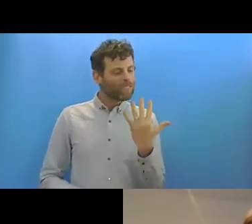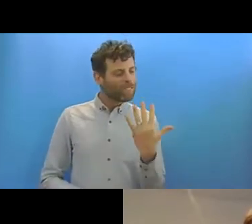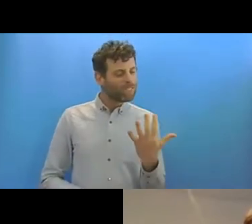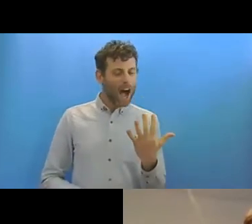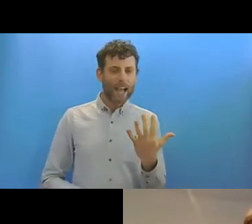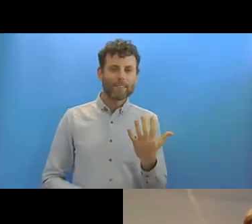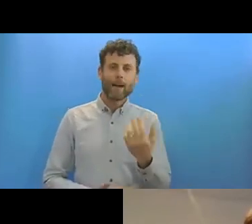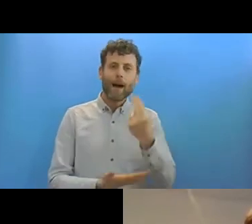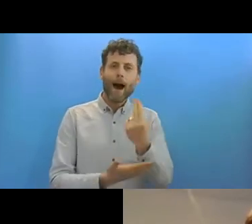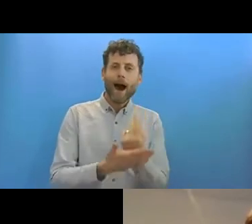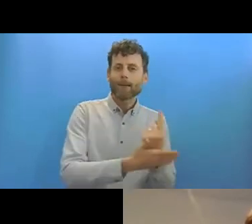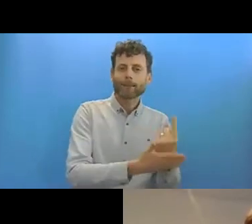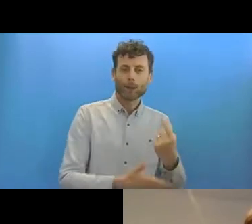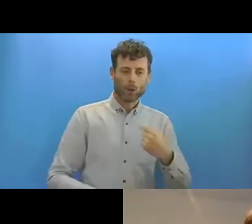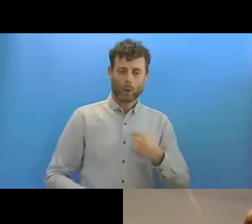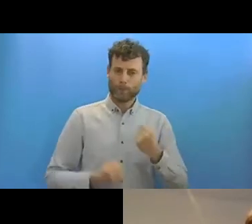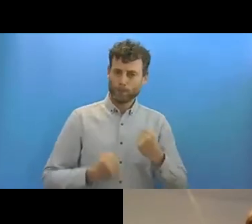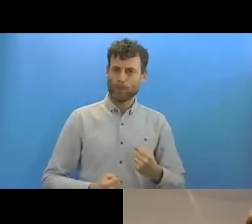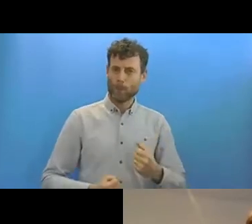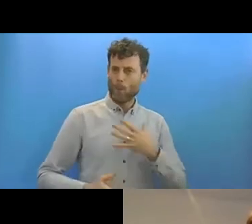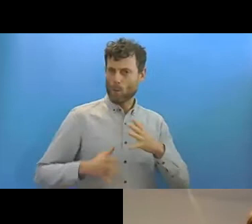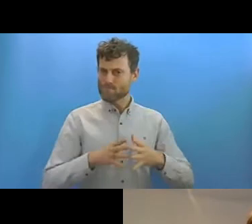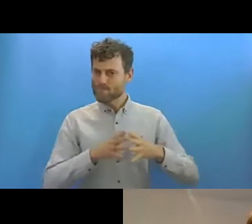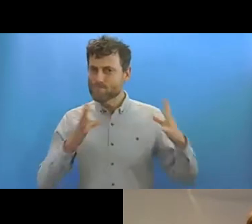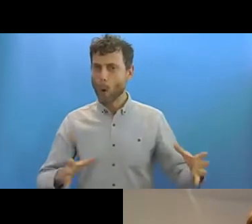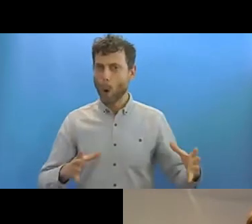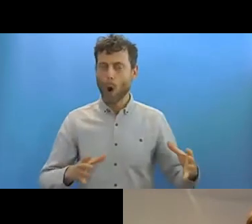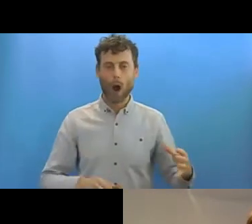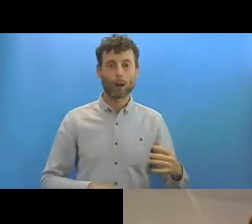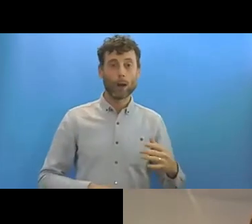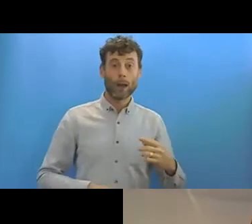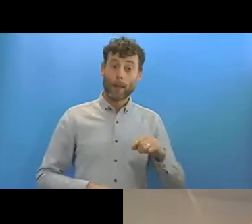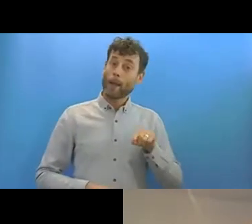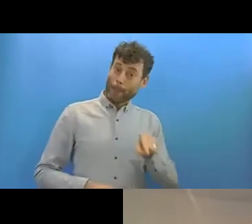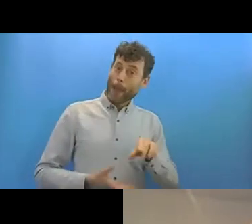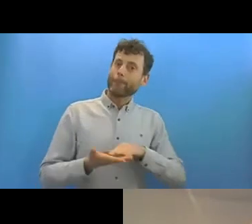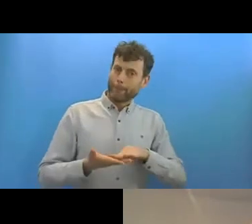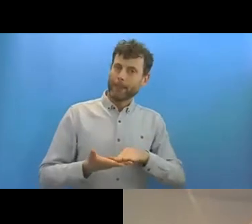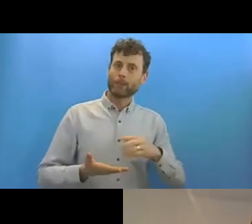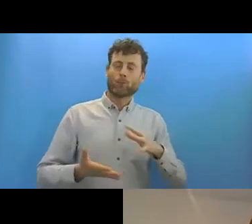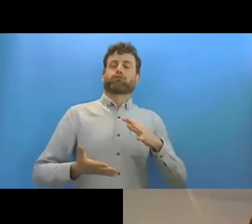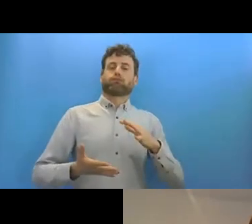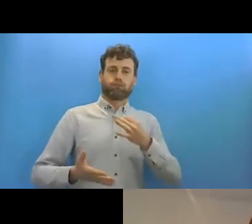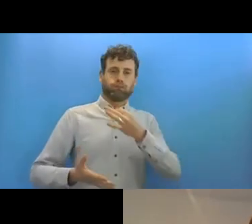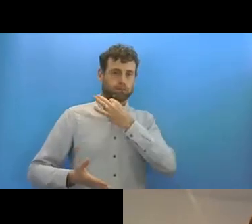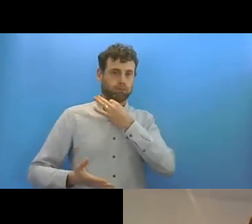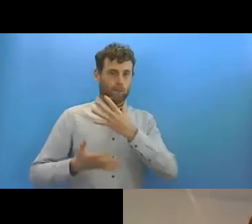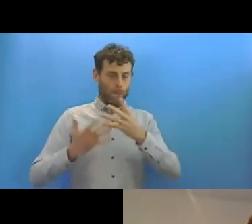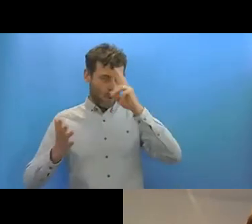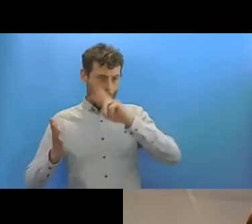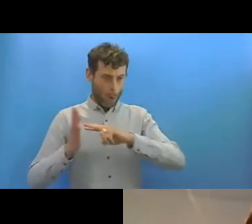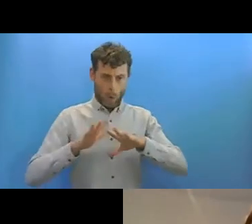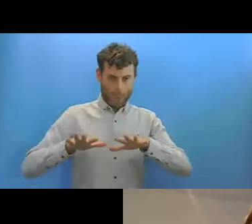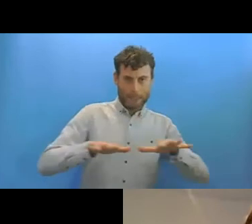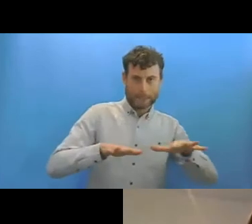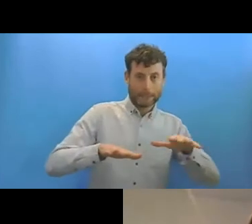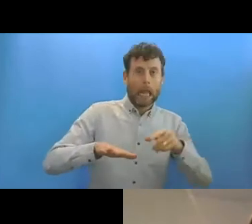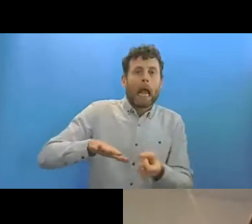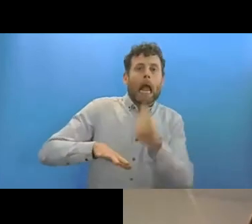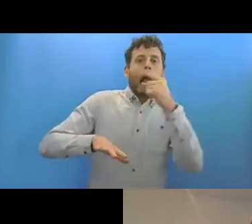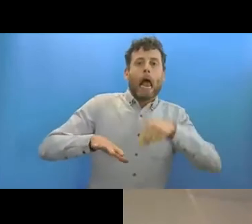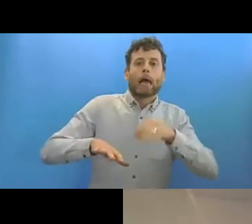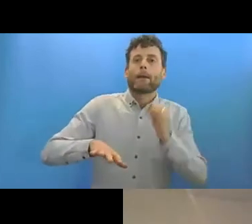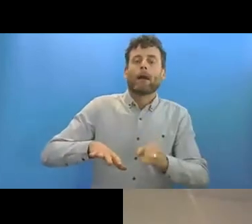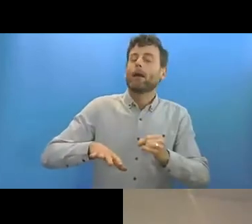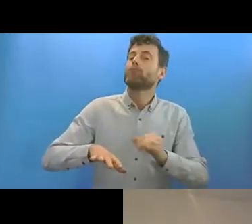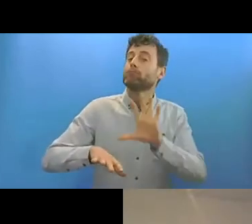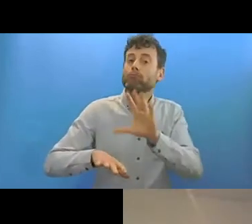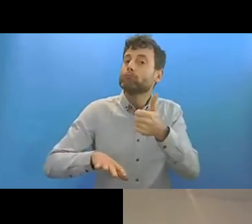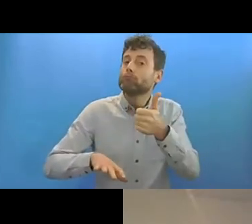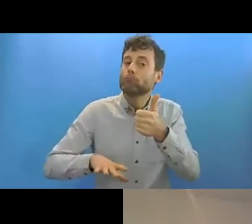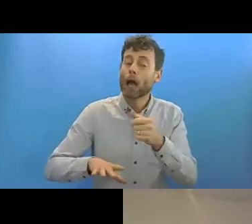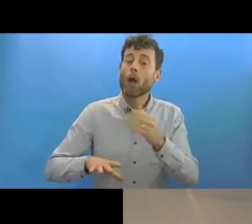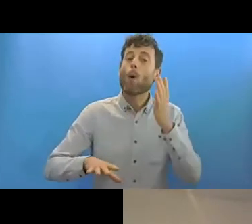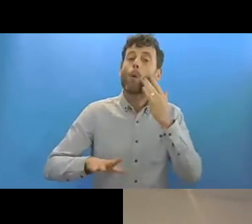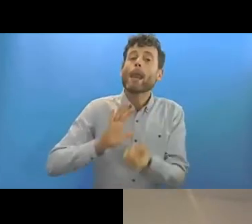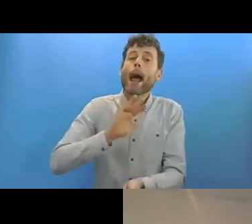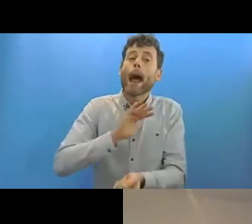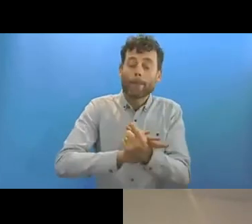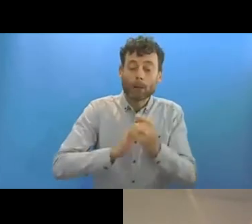we made the decision to try and do a huge amount rather than put five things on. Because we wanted that for the artists. And we wanted it for ourselves, but we know that what comes